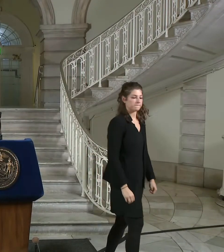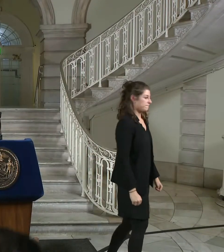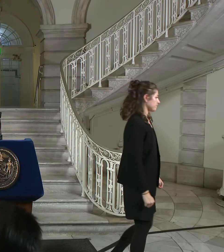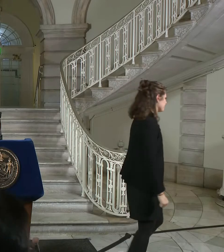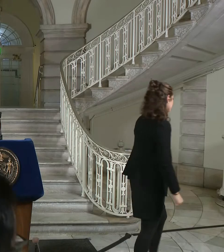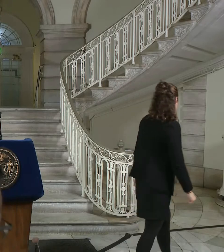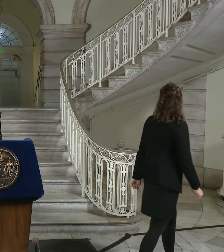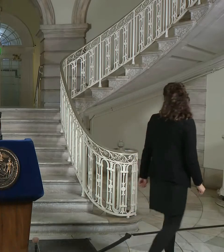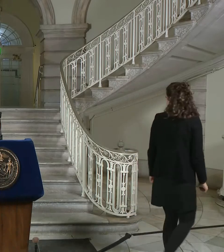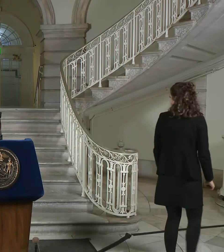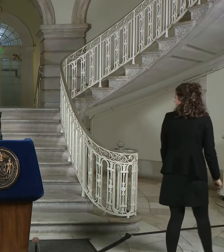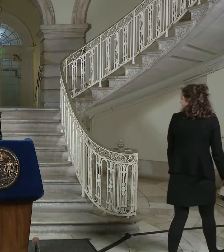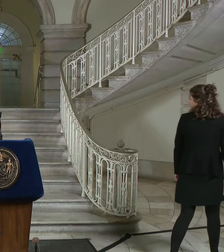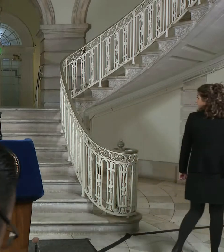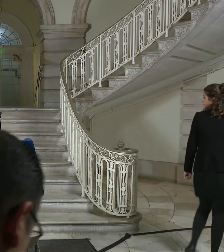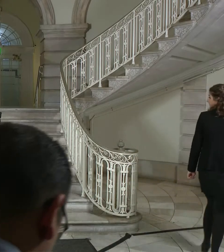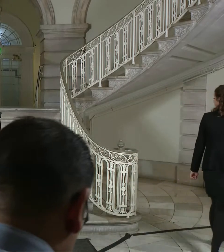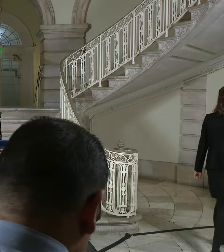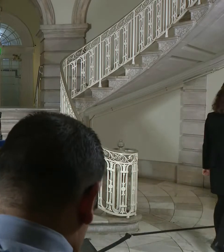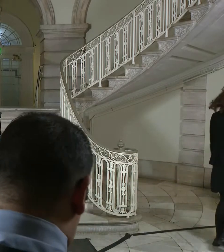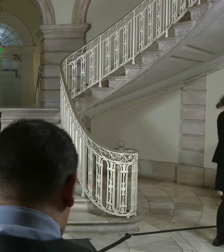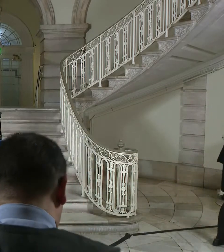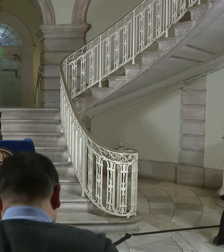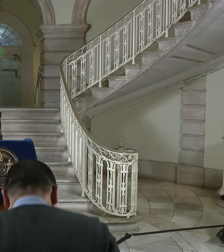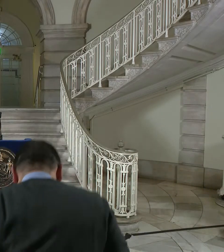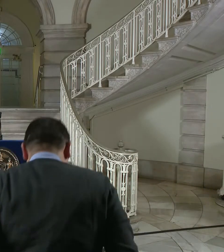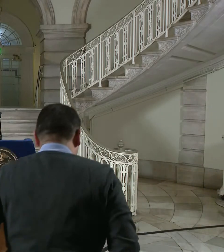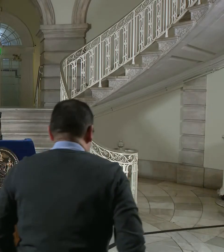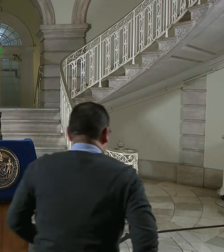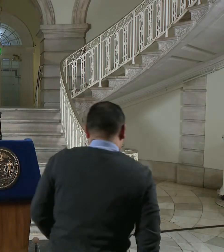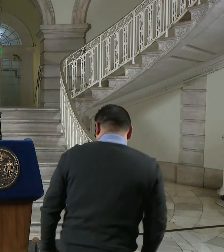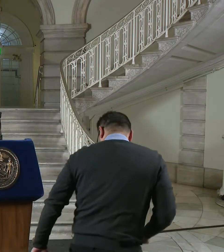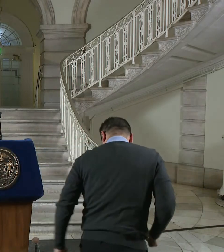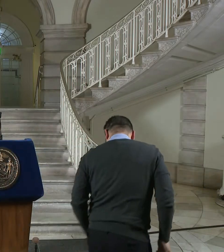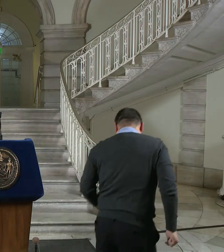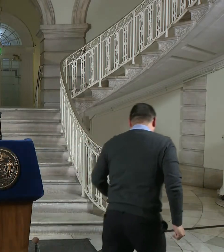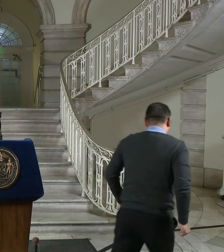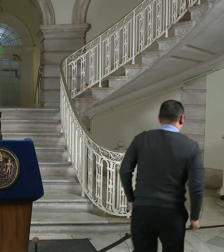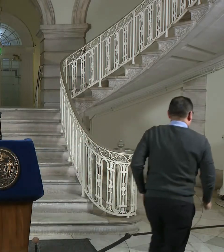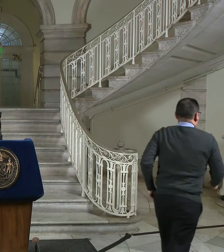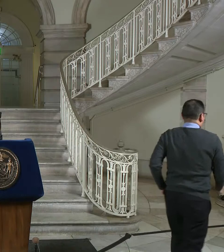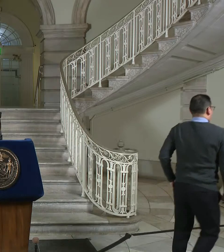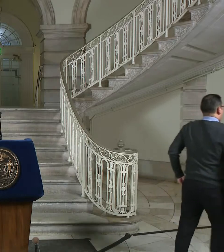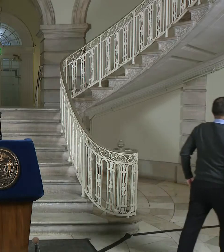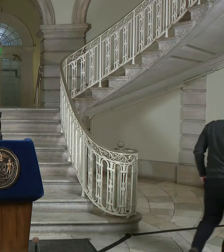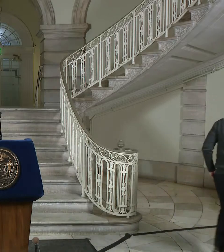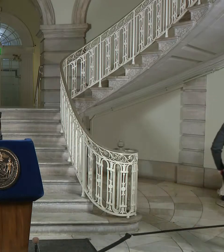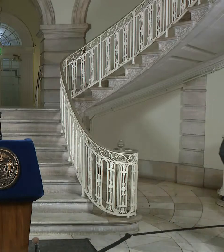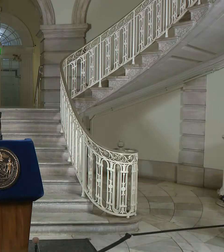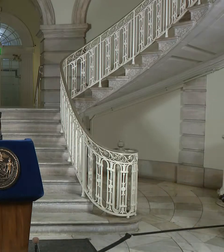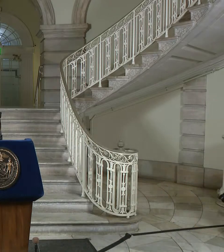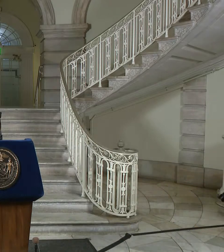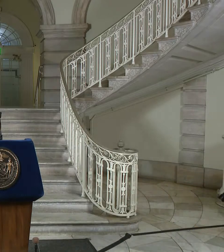E ]